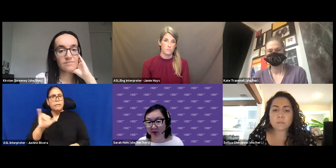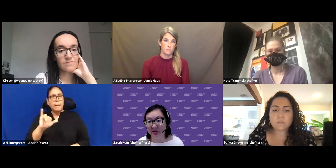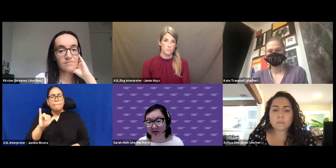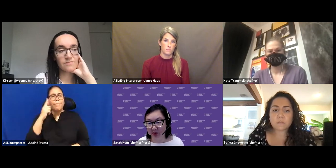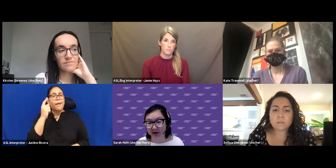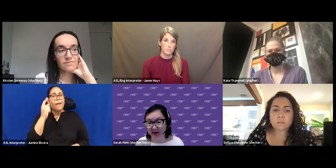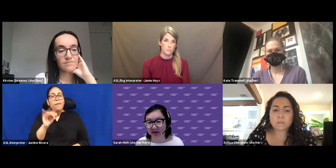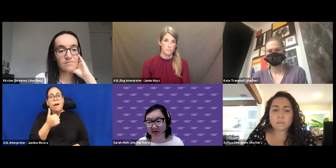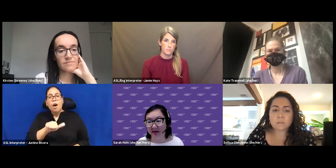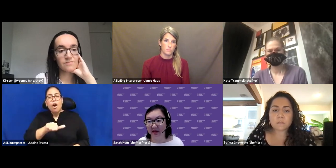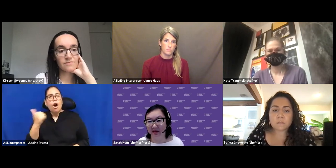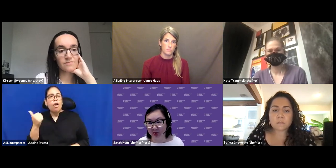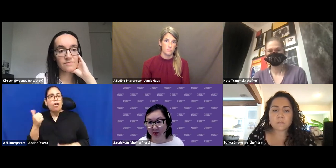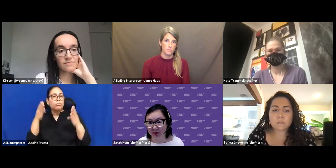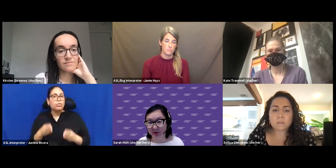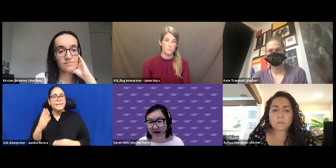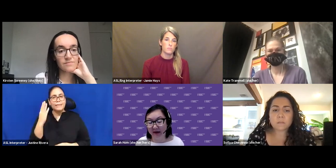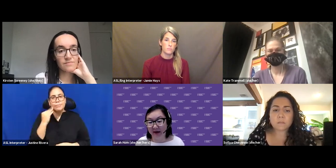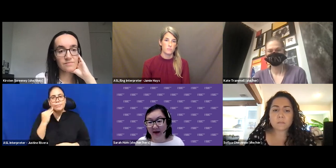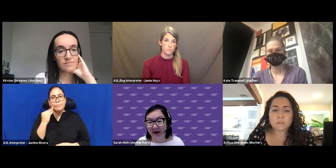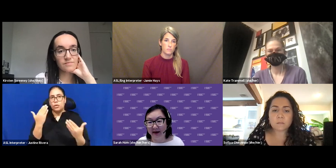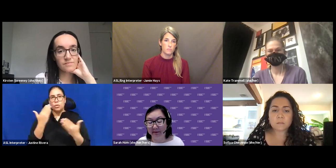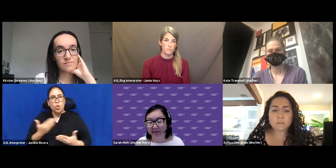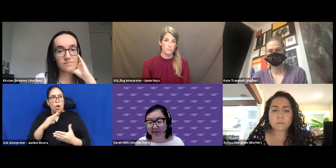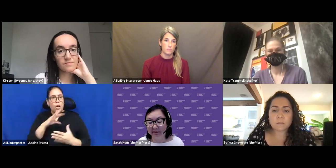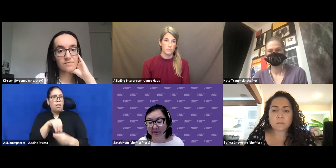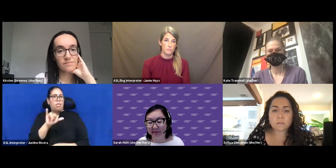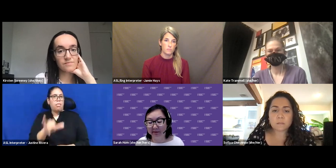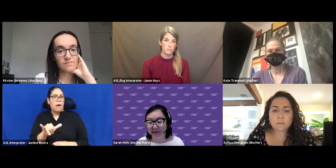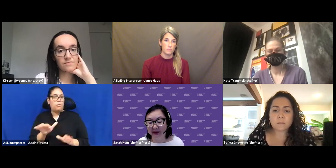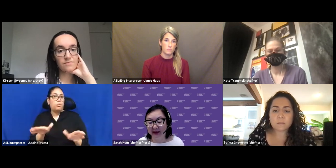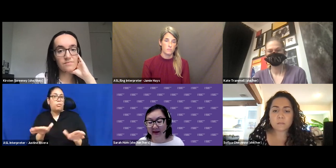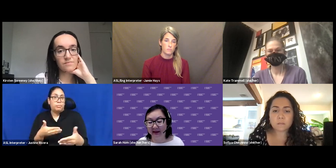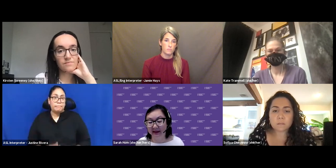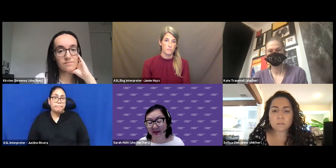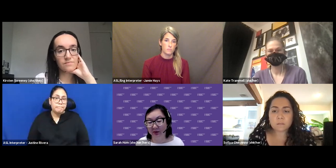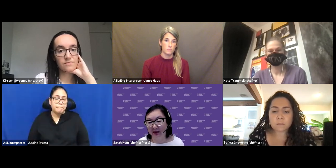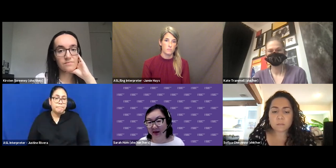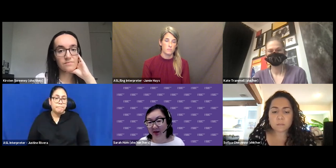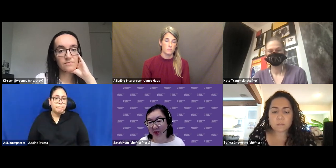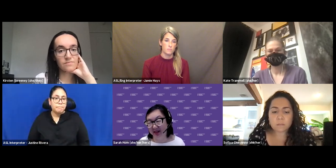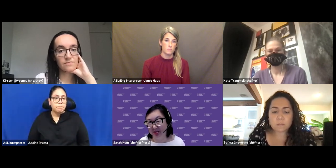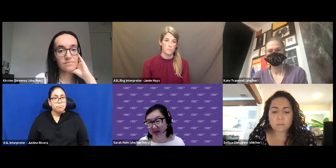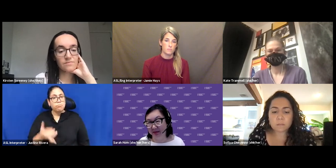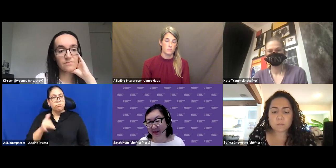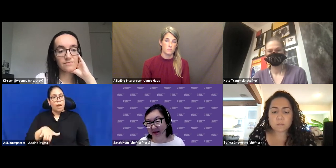person's experience in these rooms. And that's where I hope we get to someday.